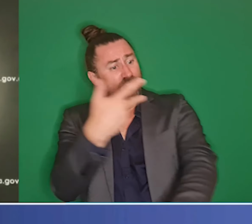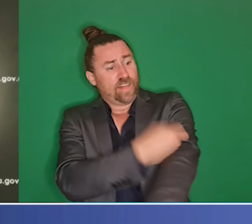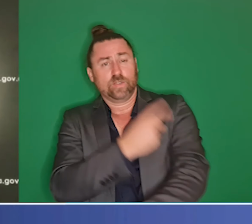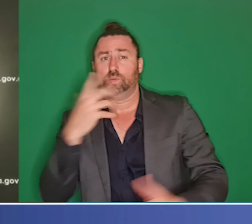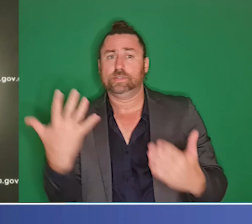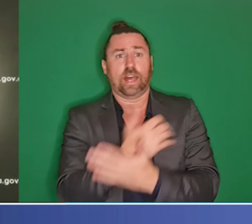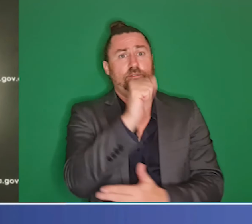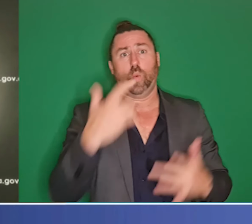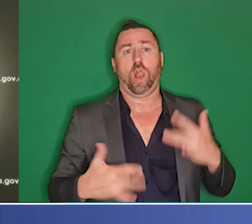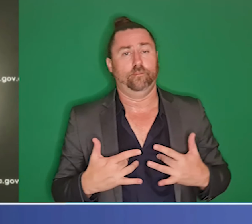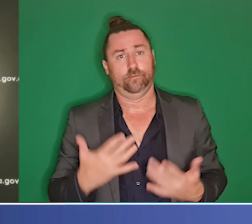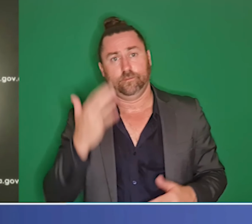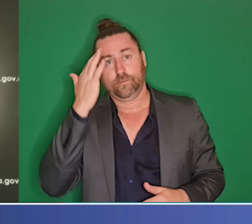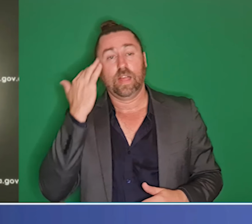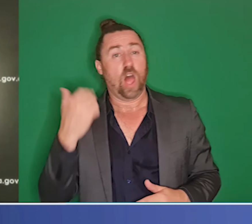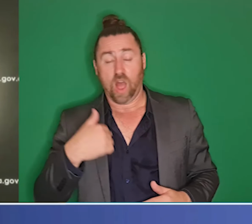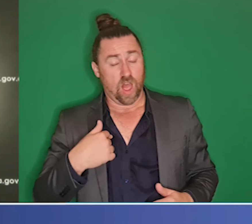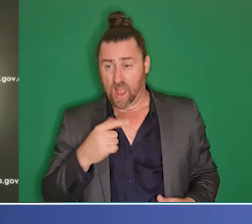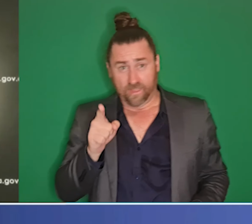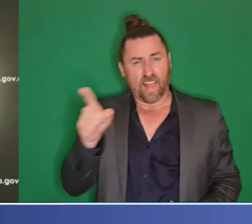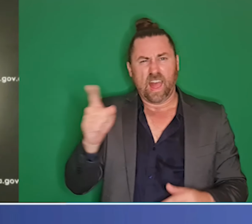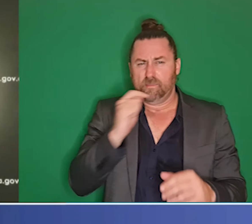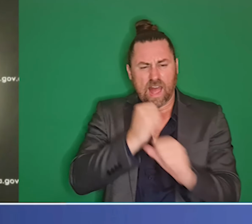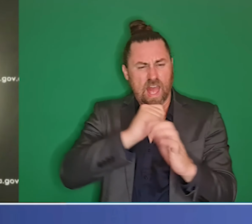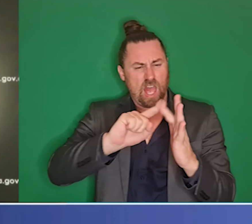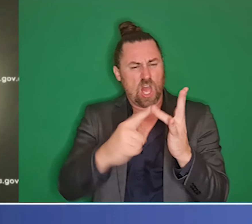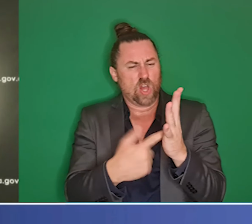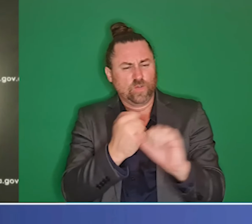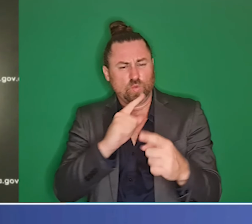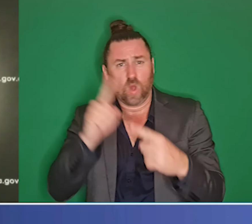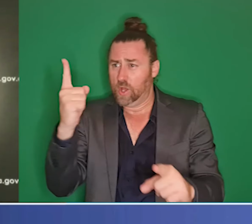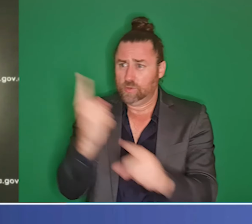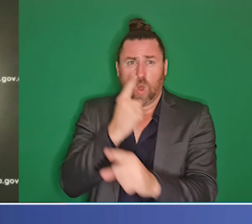and I would flatly, plainly disagree with anyone who said that.